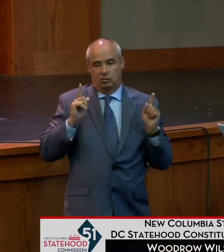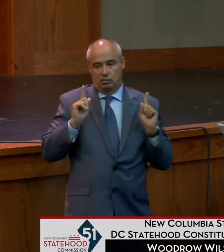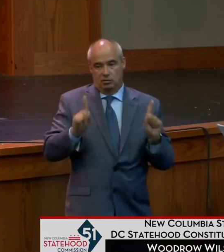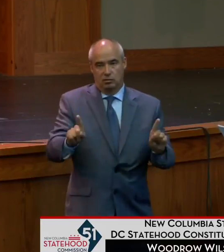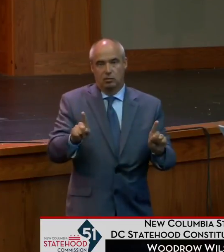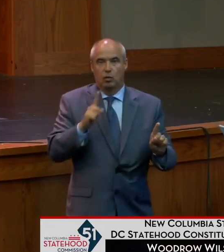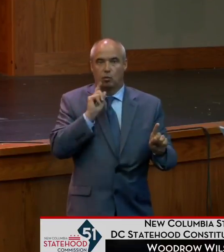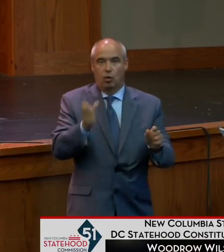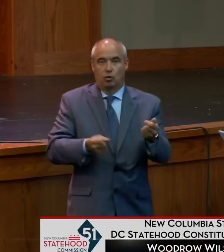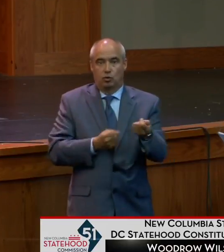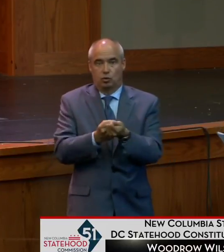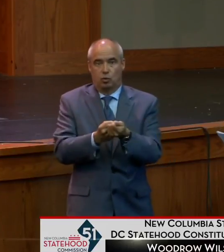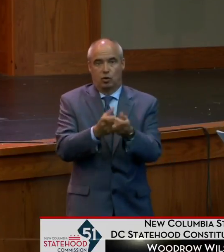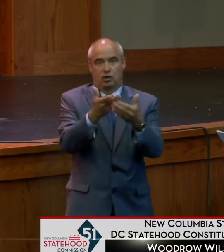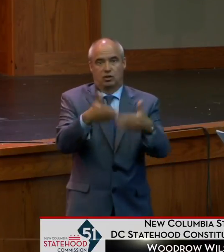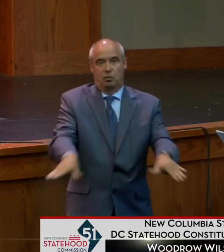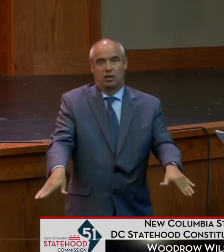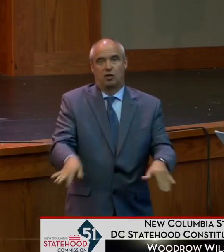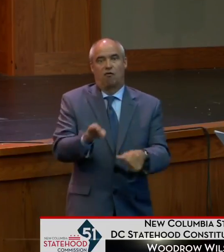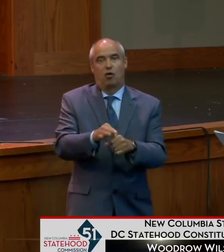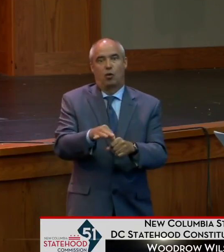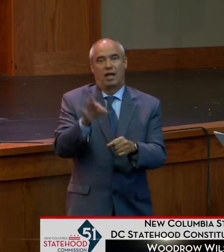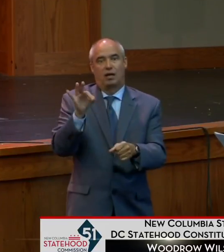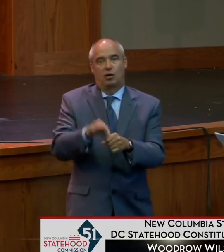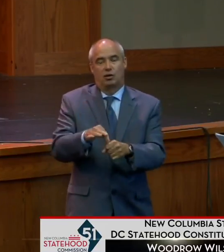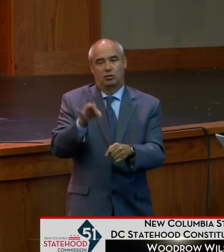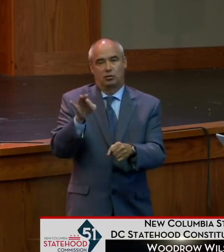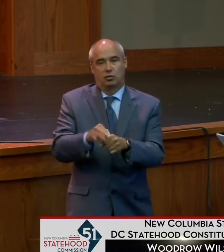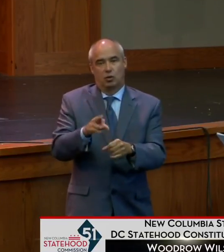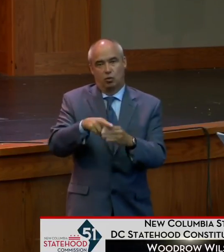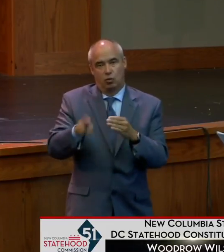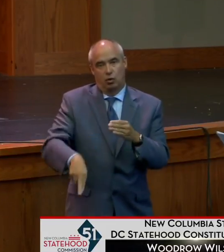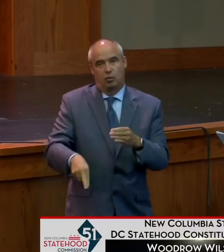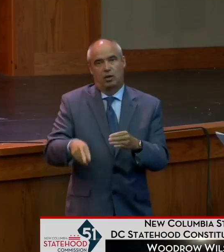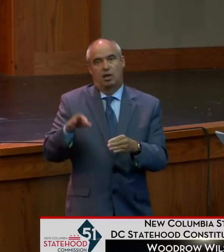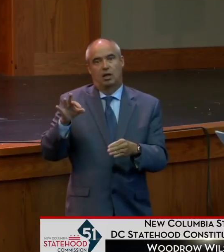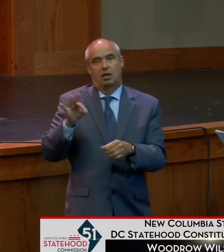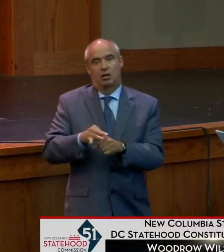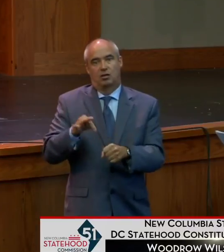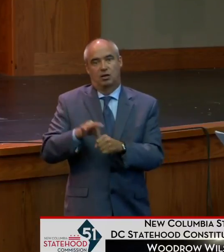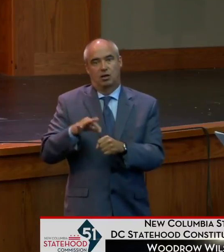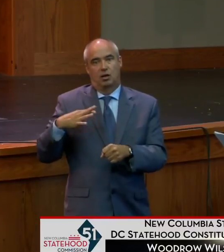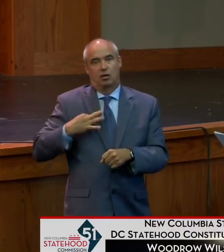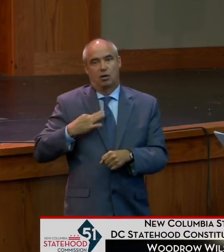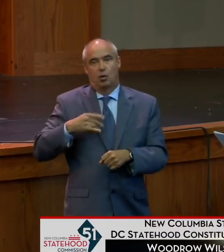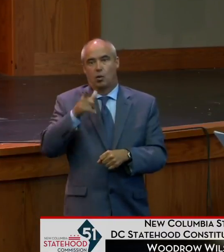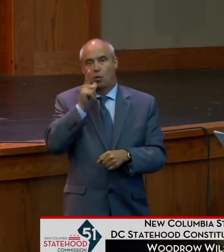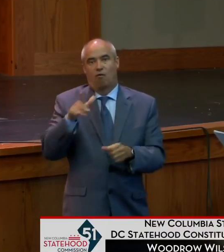SUPPORT SPLIT THE VOTE IN AN ELECTION RESULTING WITH A CANDIDATE WITH LESS OVERALL SUPPORT BEING DECLARED THE WINNER.